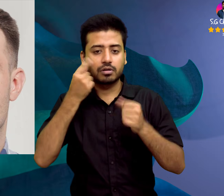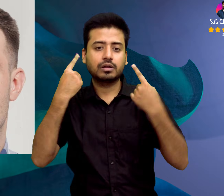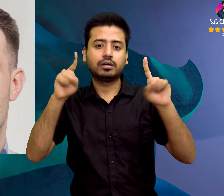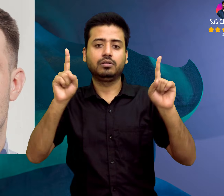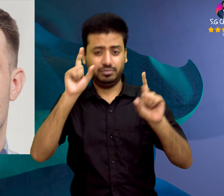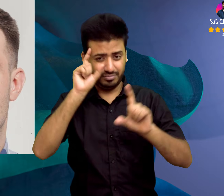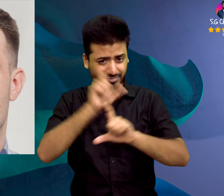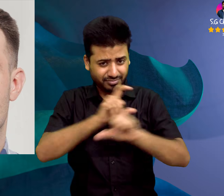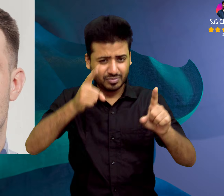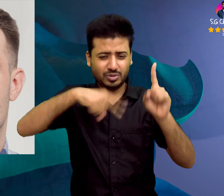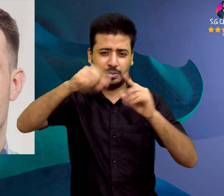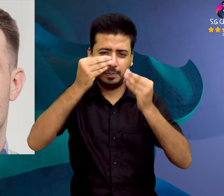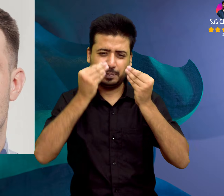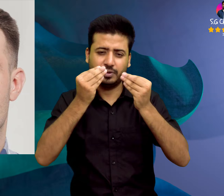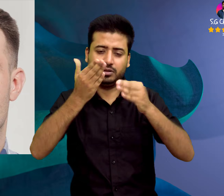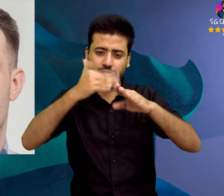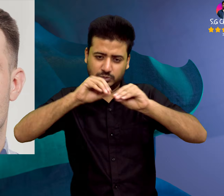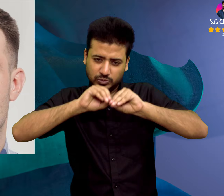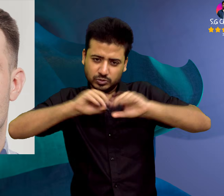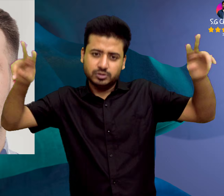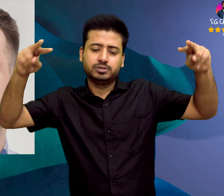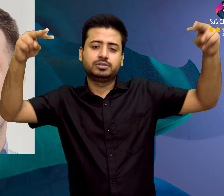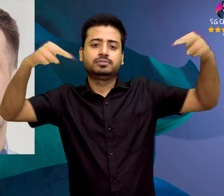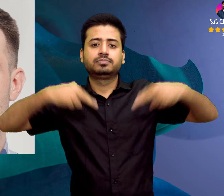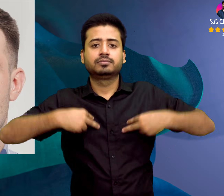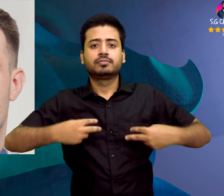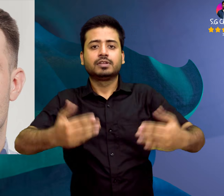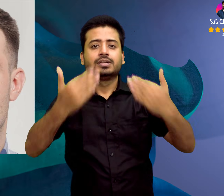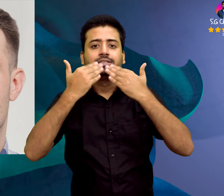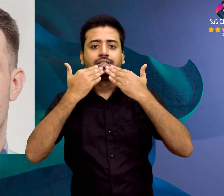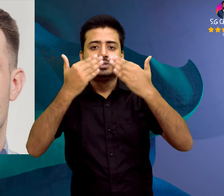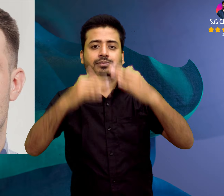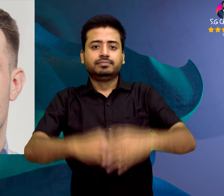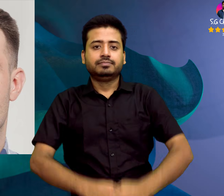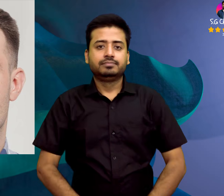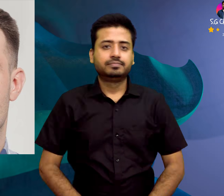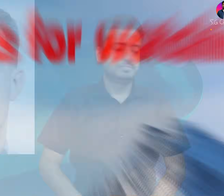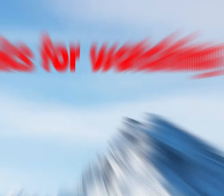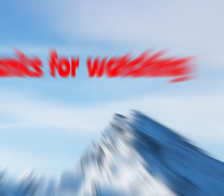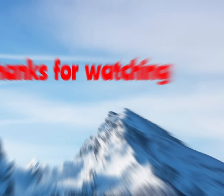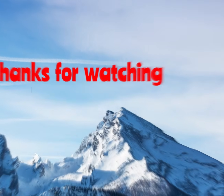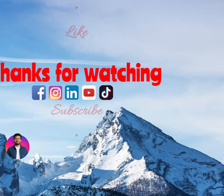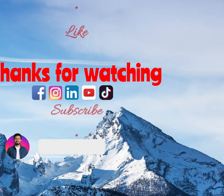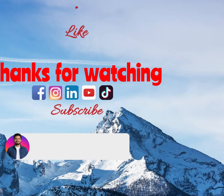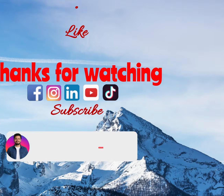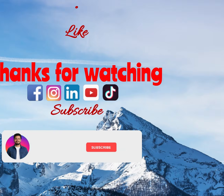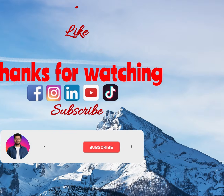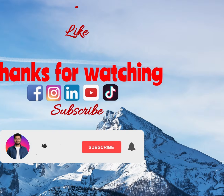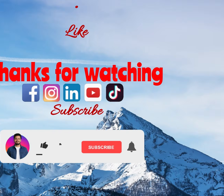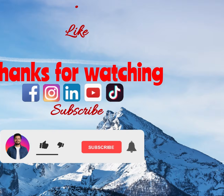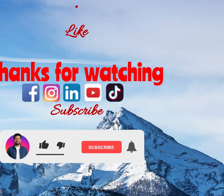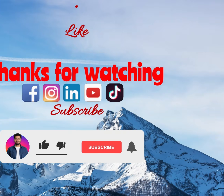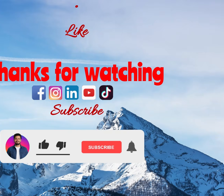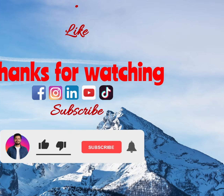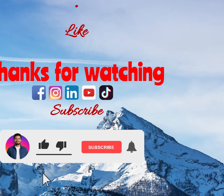the biochemistry of your food, the chronobiology of your eating schedule, and the physical mechan